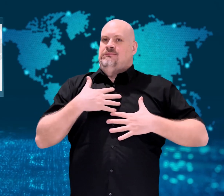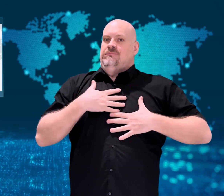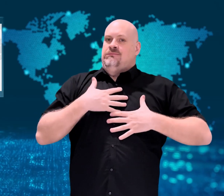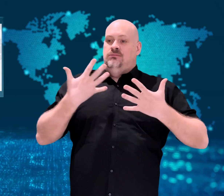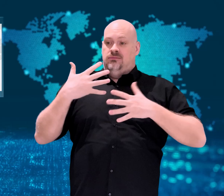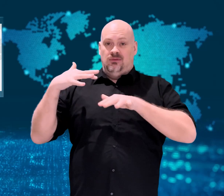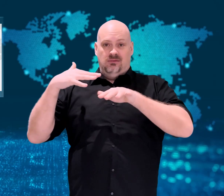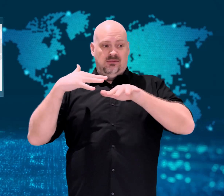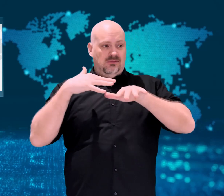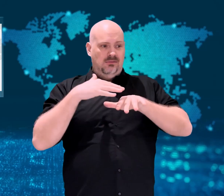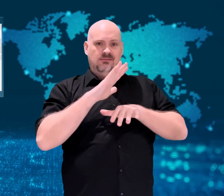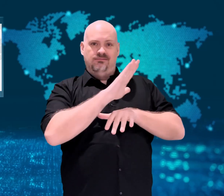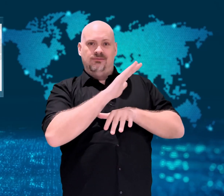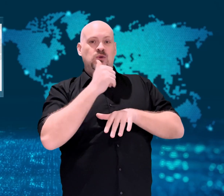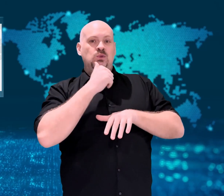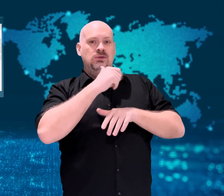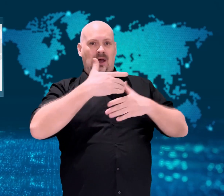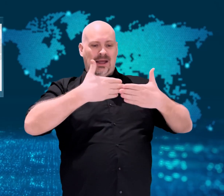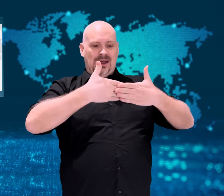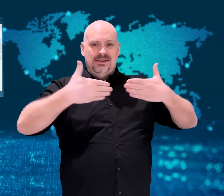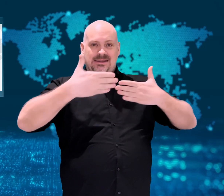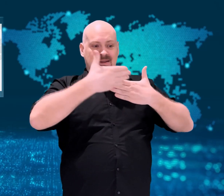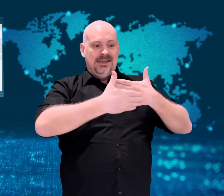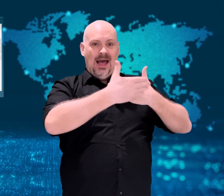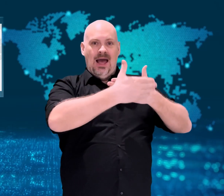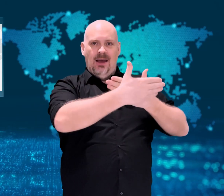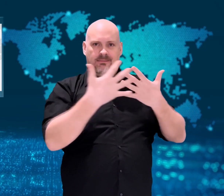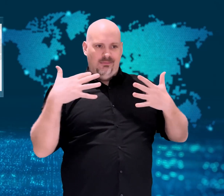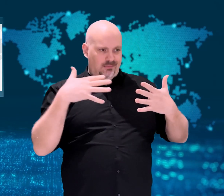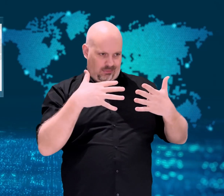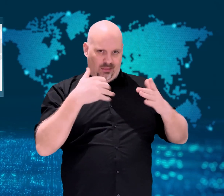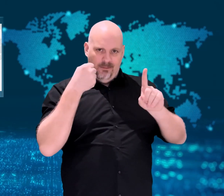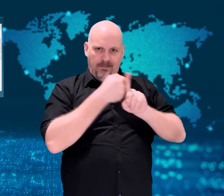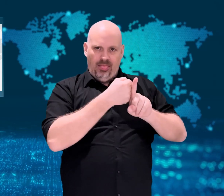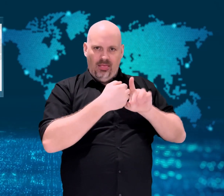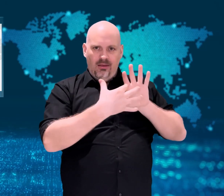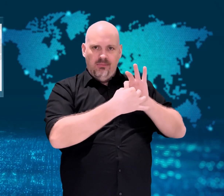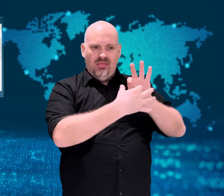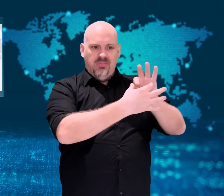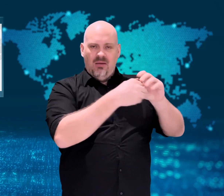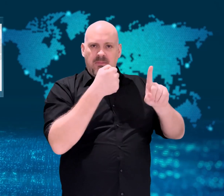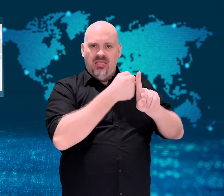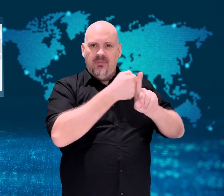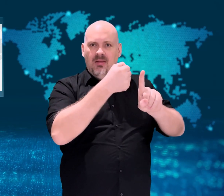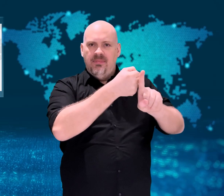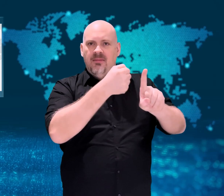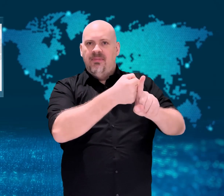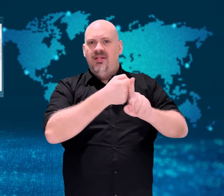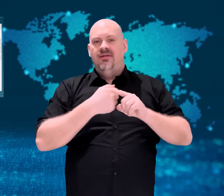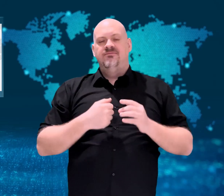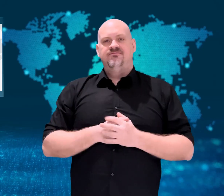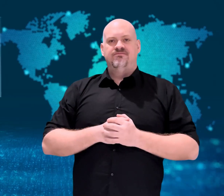but also fears its own dams will be affected.